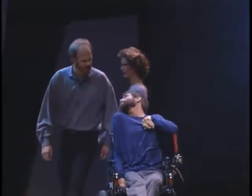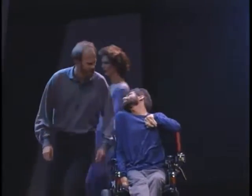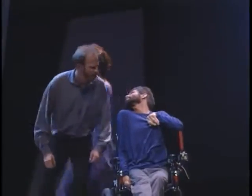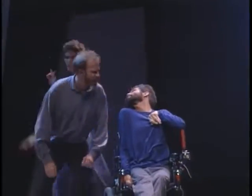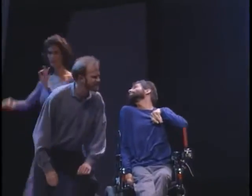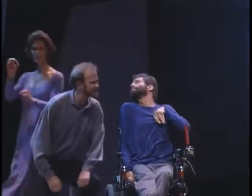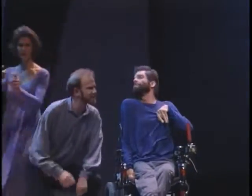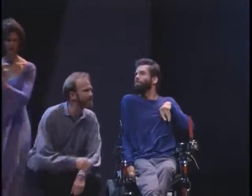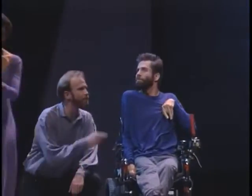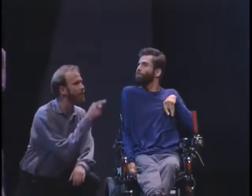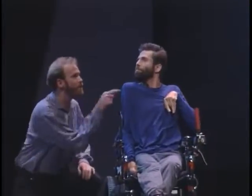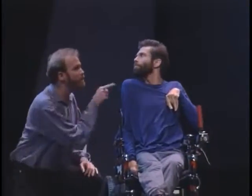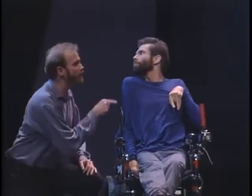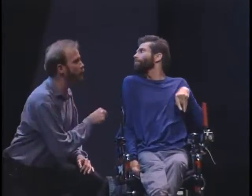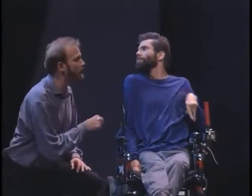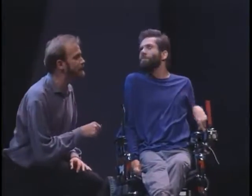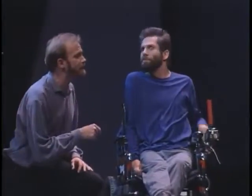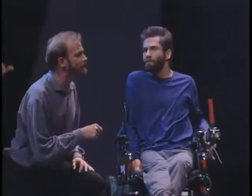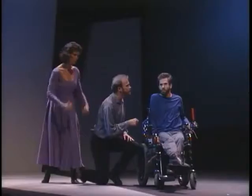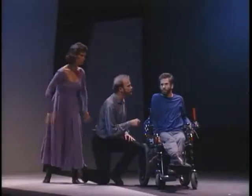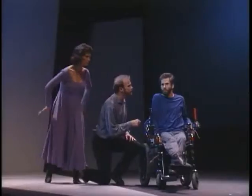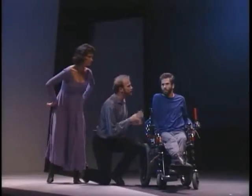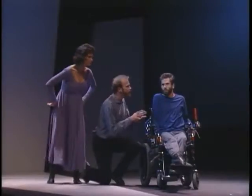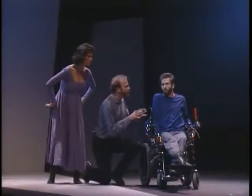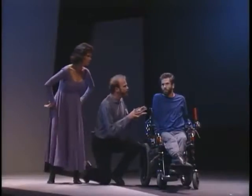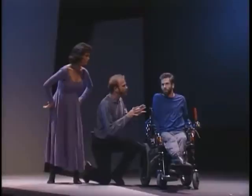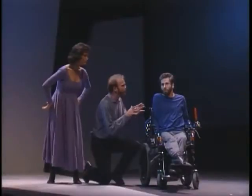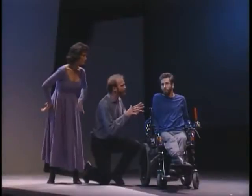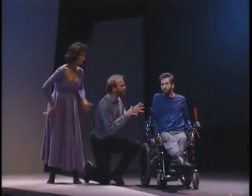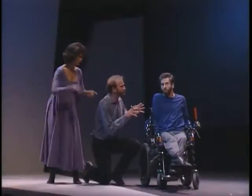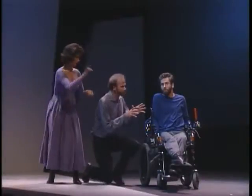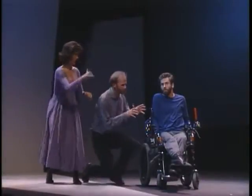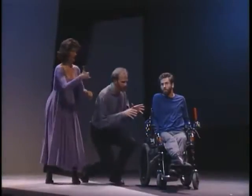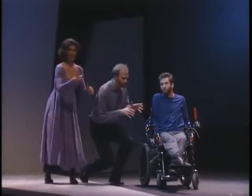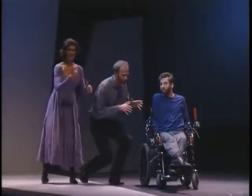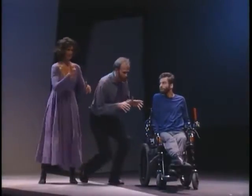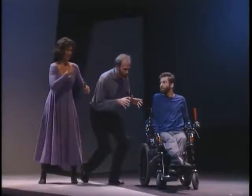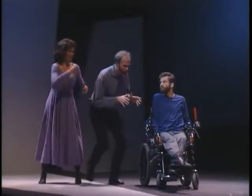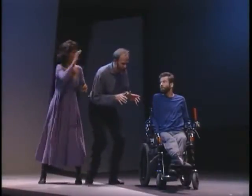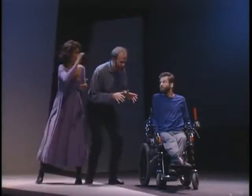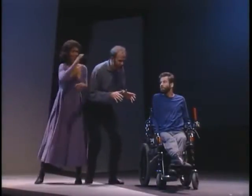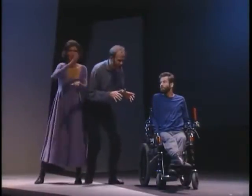about being disabled you better quit wait here I'll call an ambulance